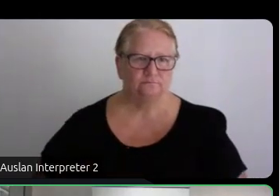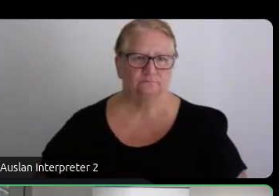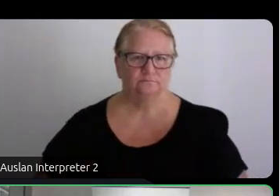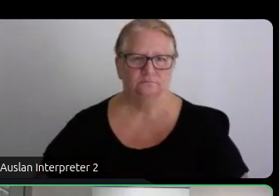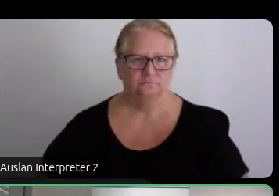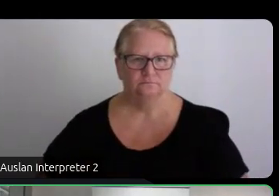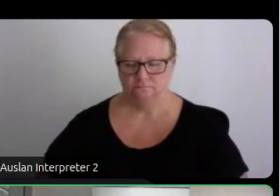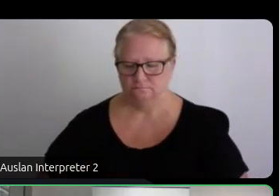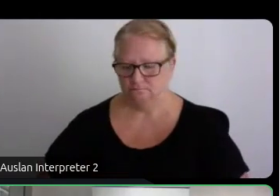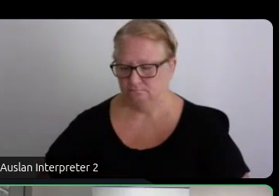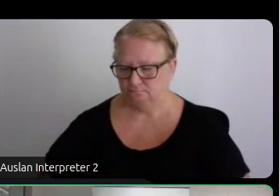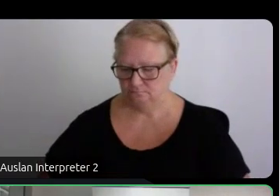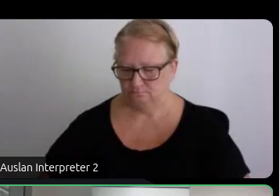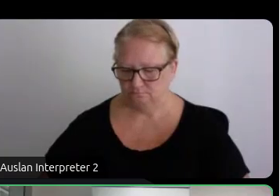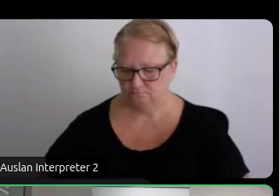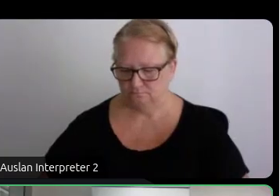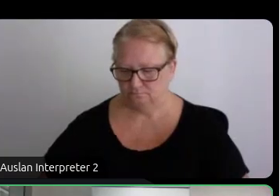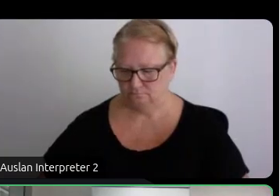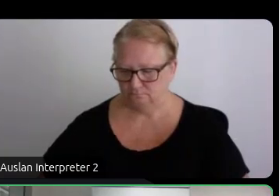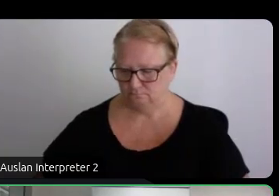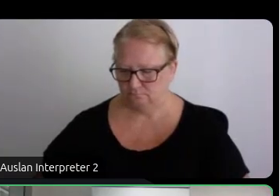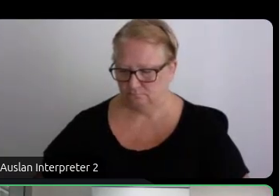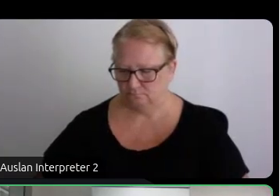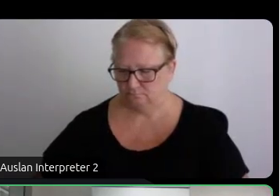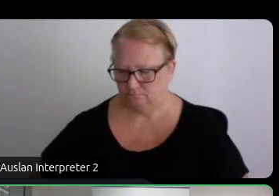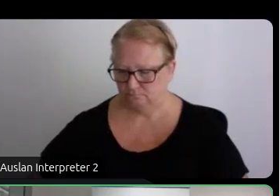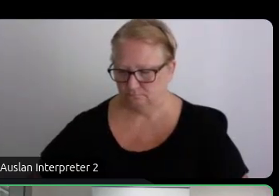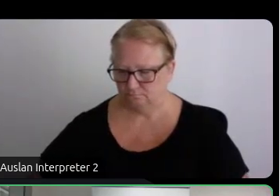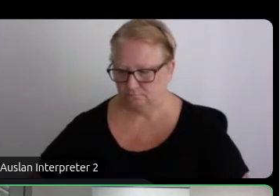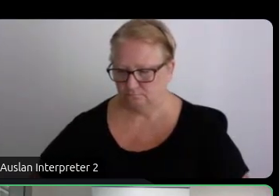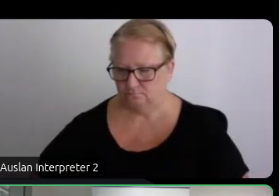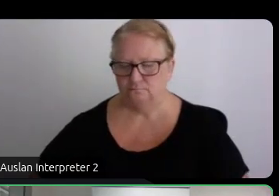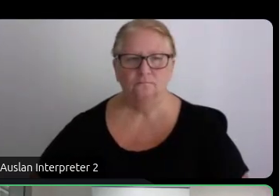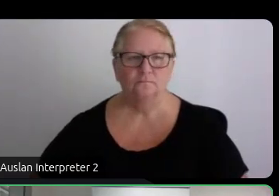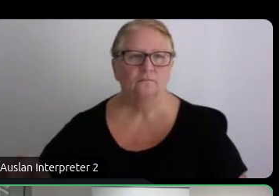So um is there any questions about the impairments? And I know that's sometimes